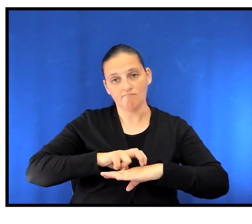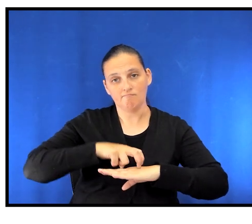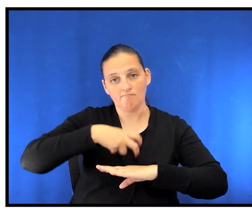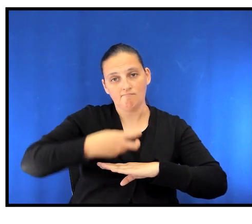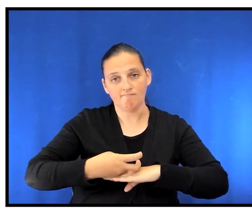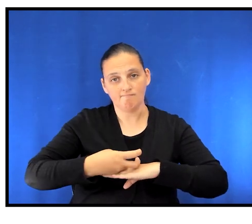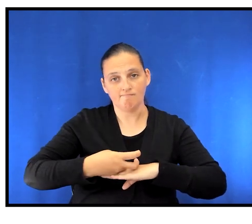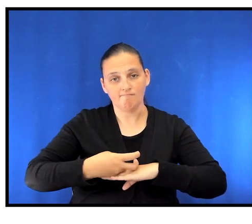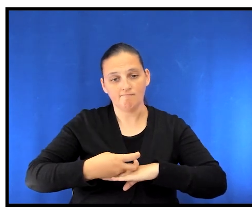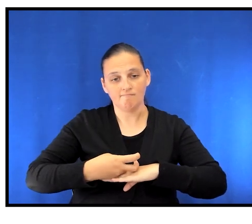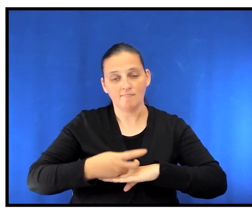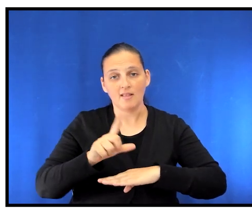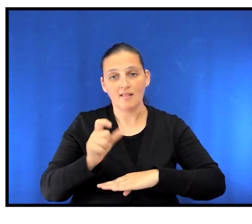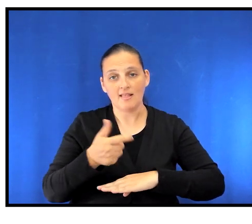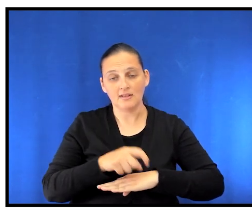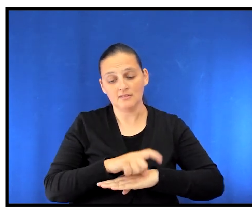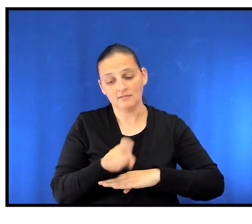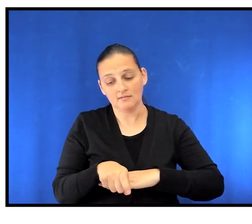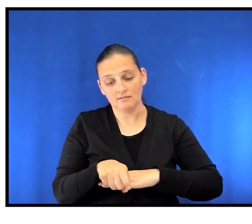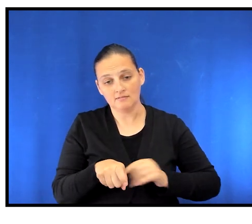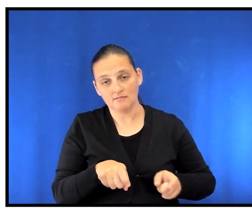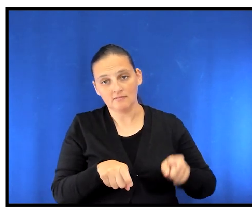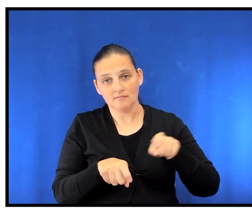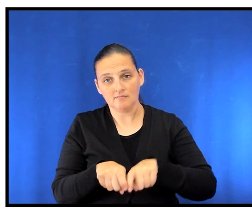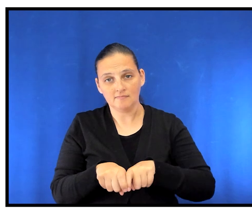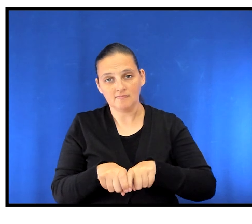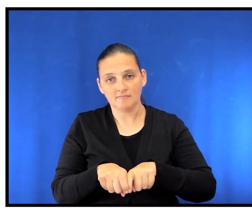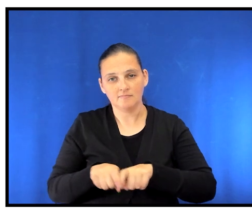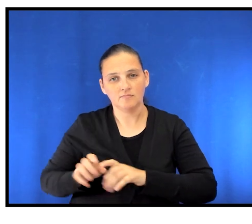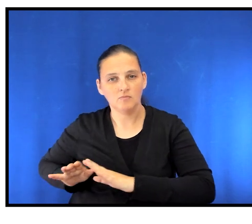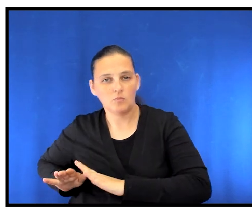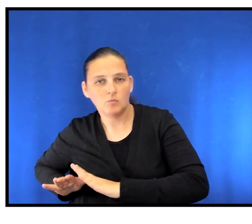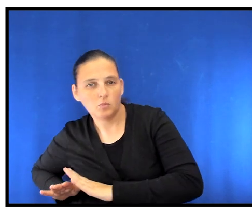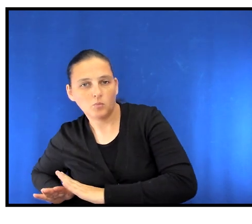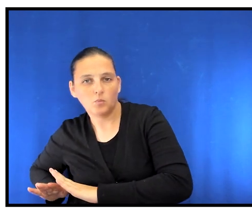Drop your legs over the side of the bed. Gently push sideways with both arms